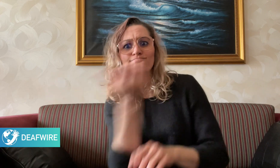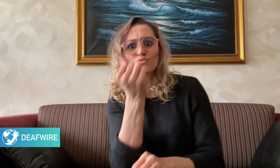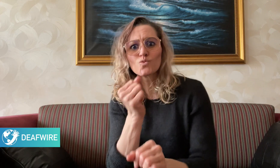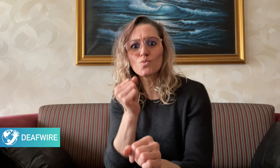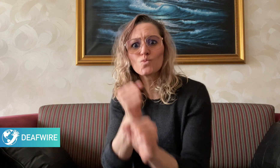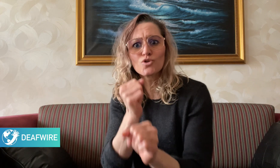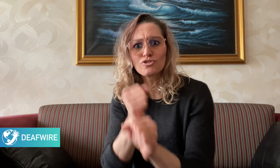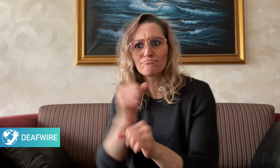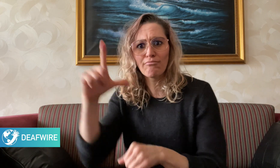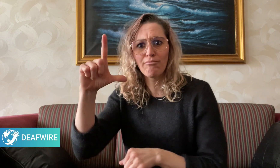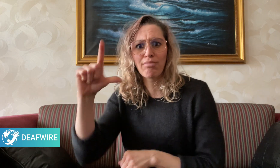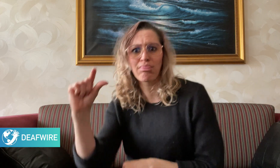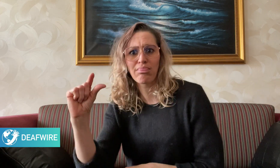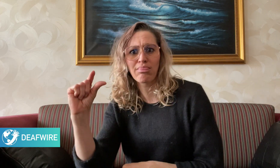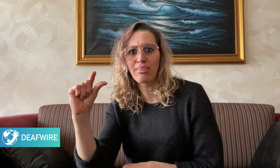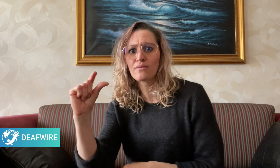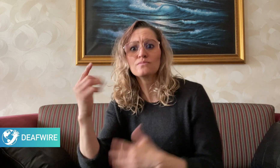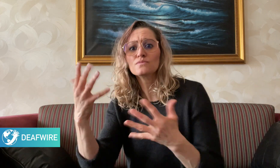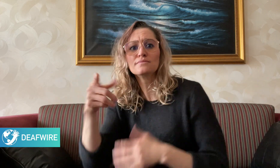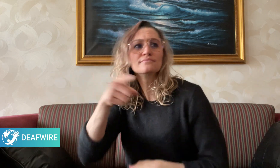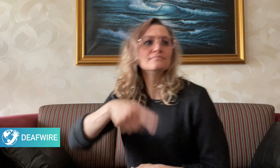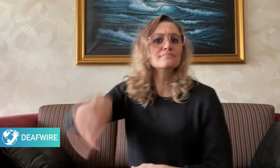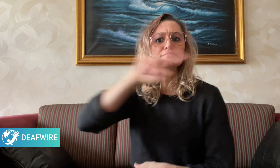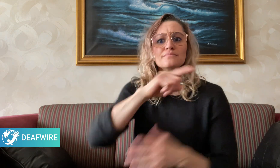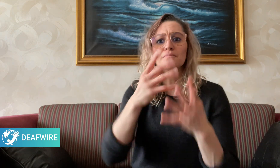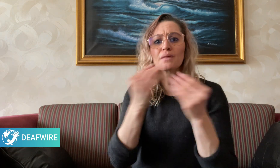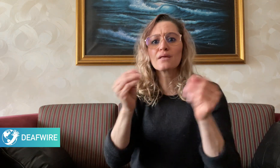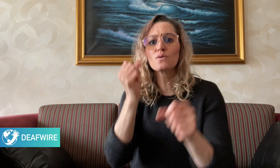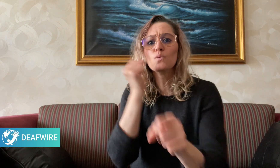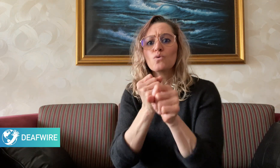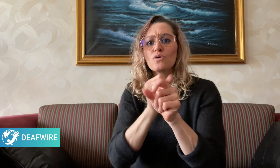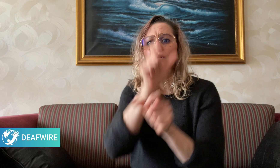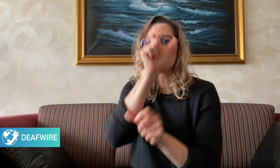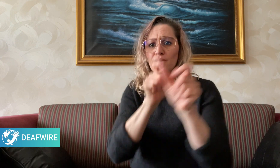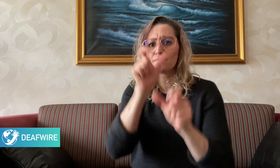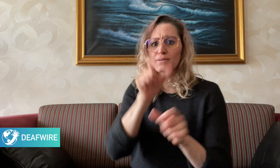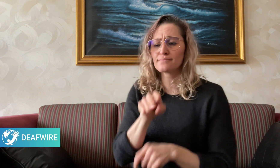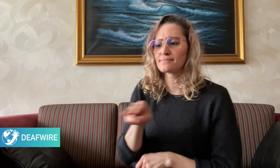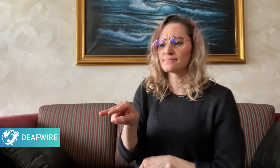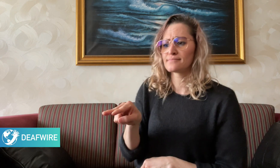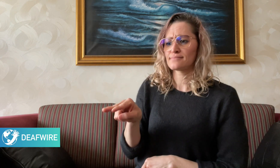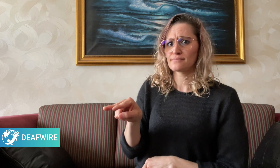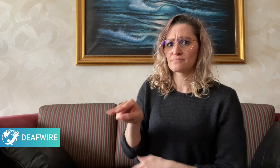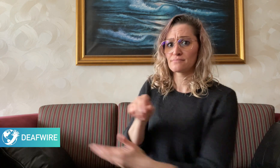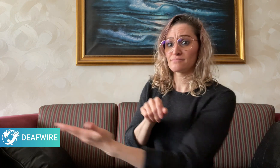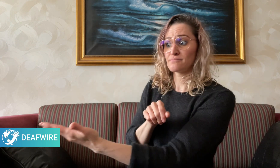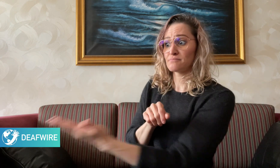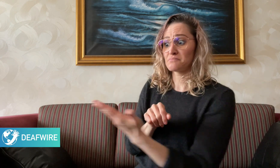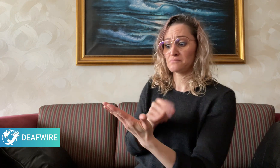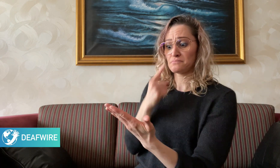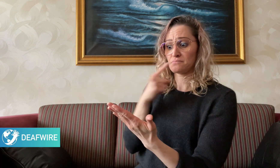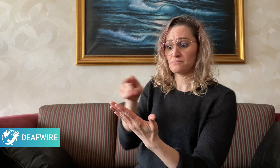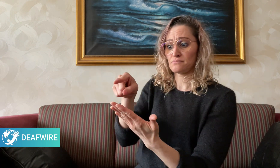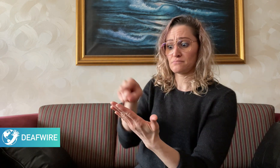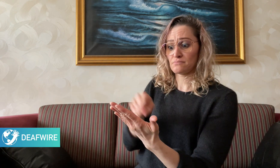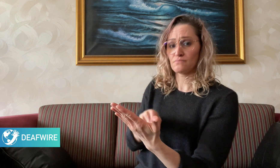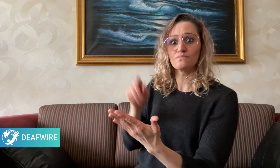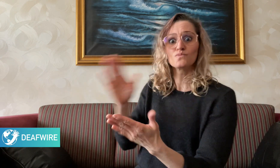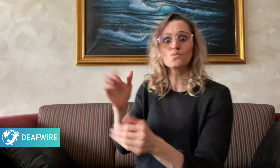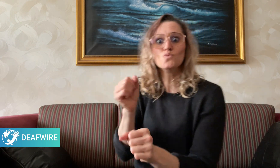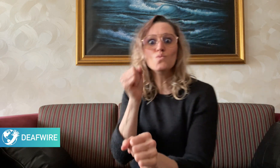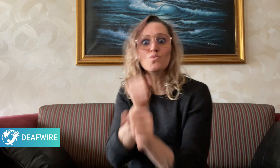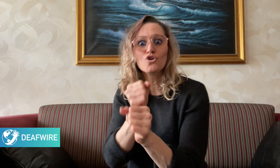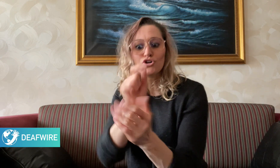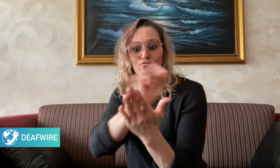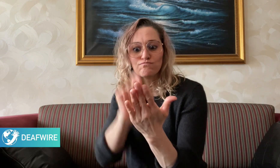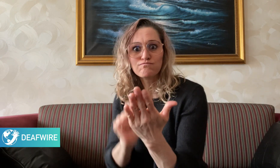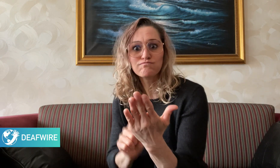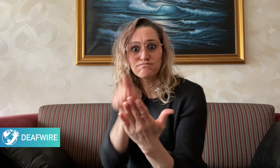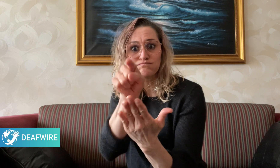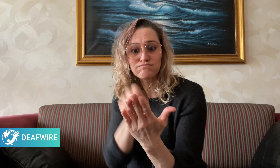This affects their chance to gain employment as many employers